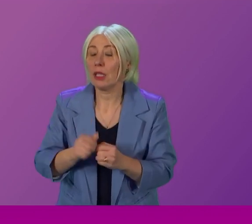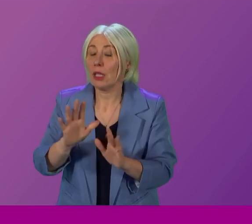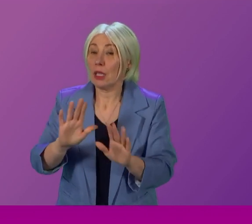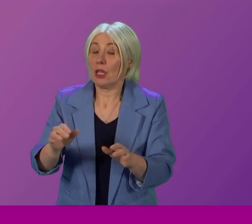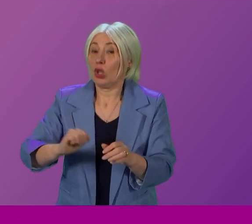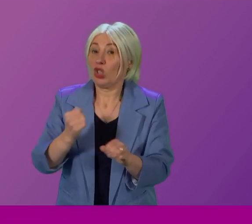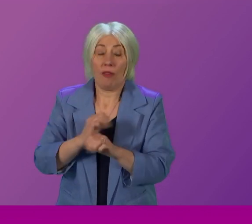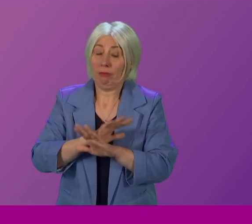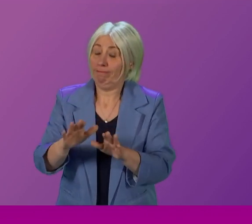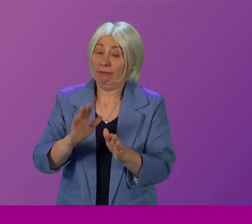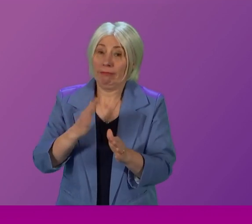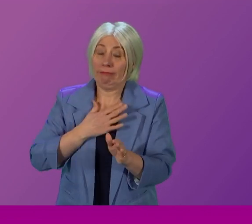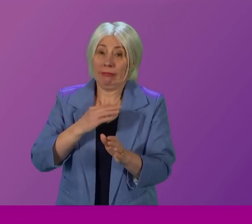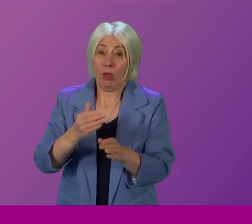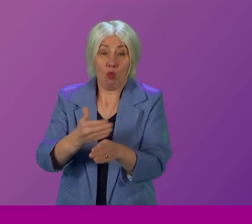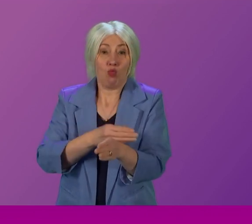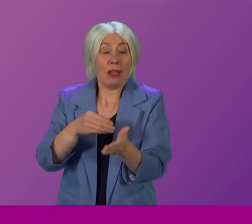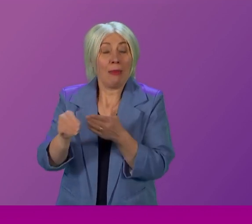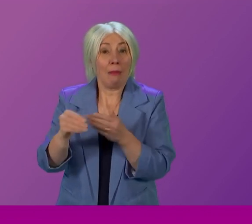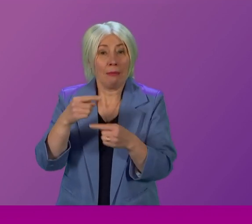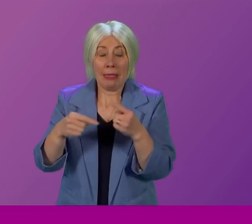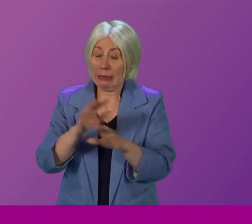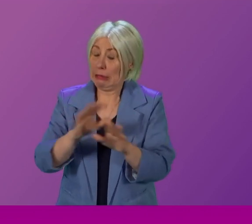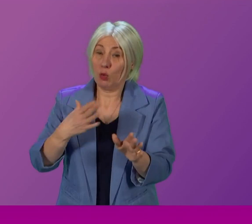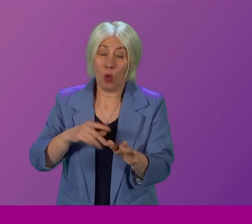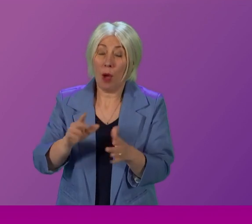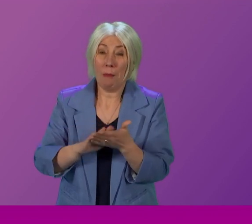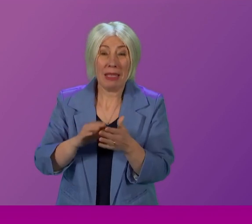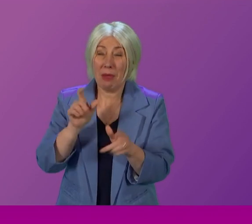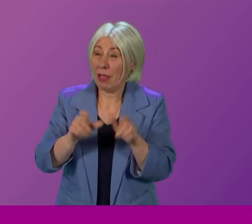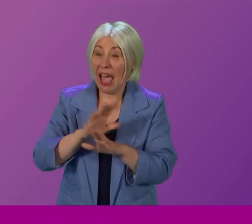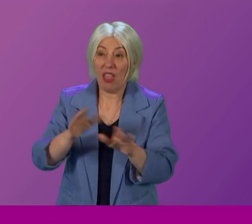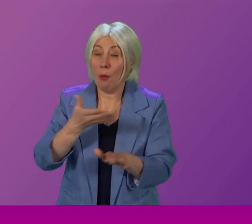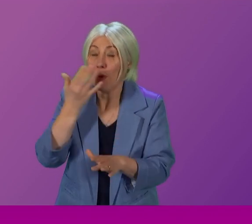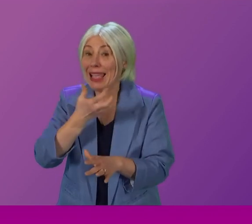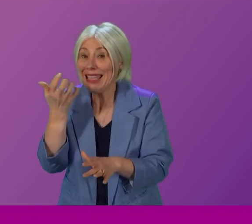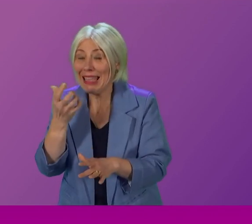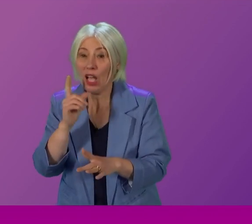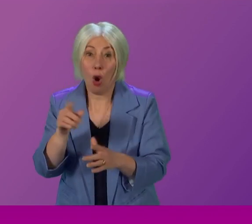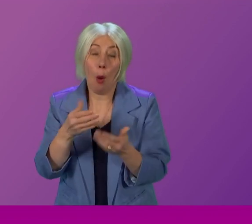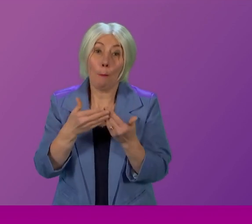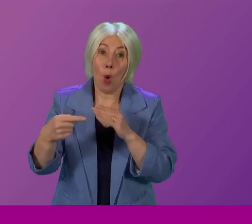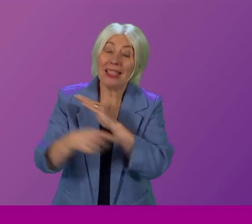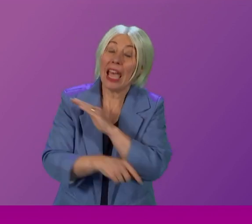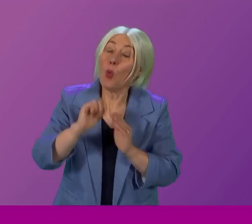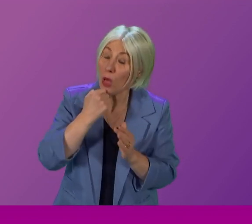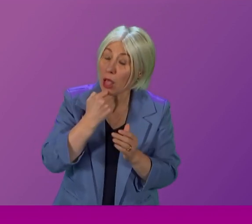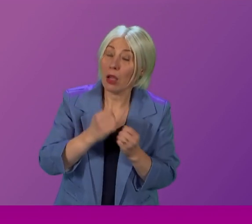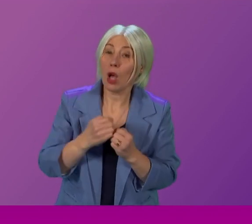because that is only more likely to increase debt or leave people unable to heat their homes. We continue to call on the United Kingdom Government to provide the